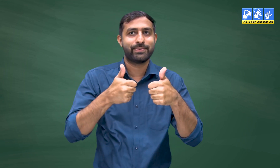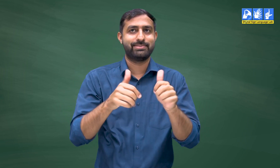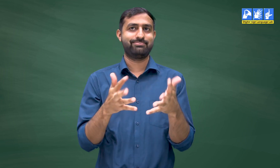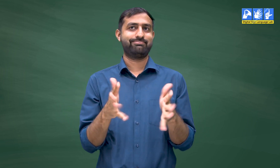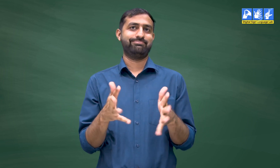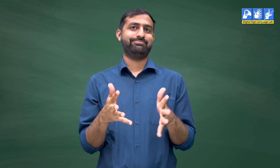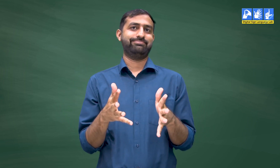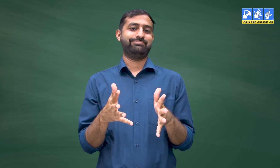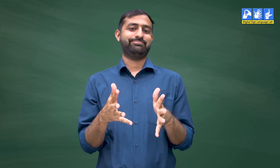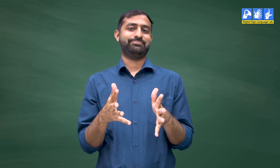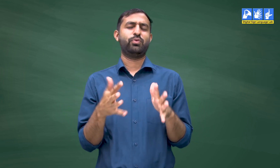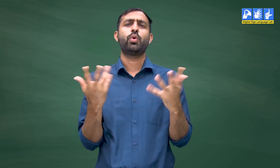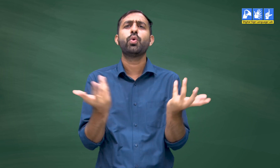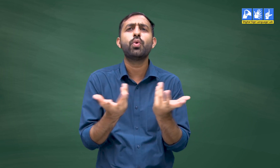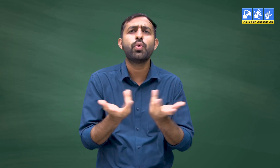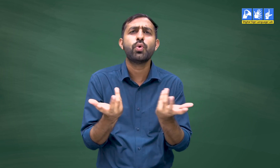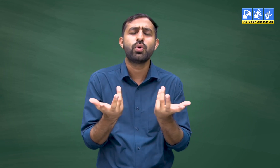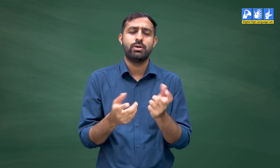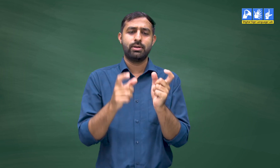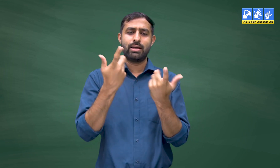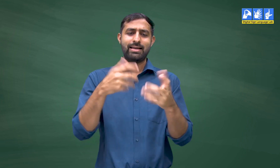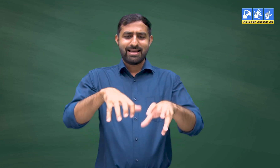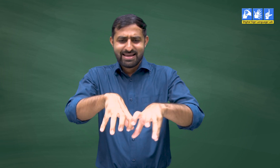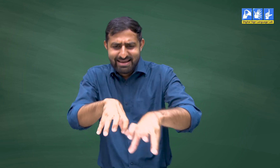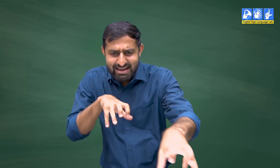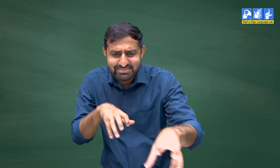This is not healthy for the dogs or the pets.